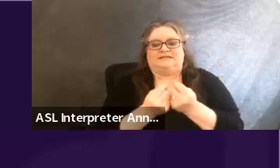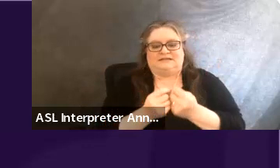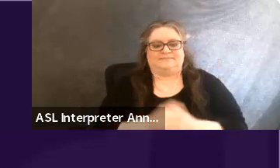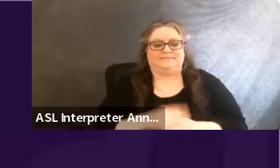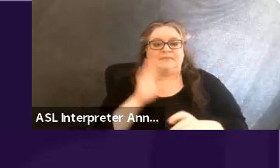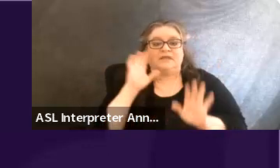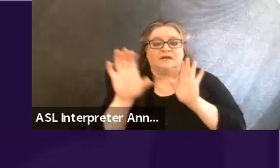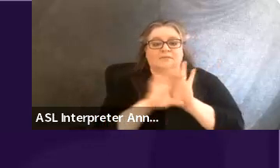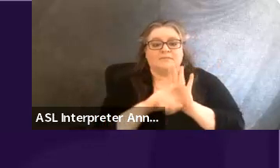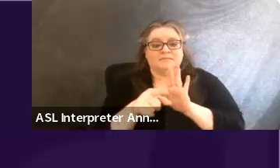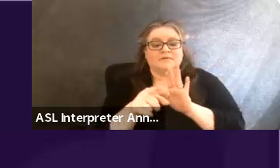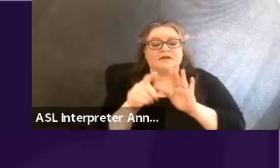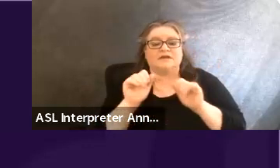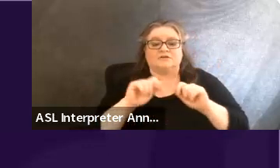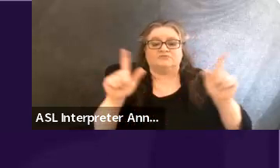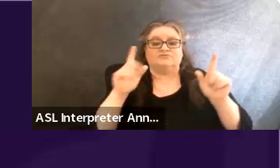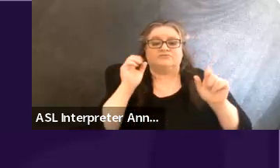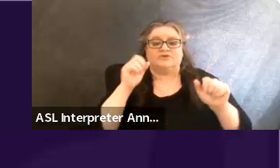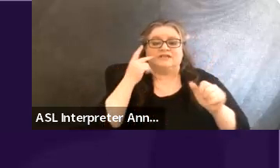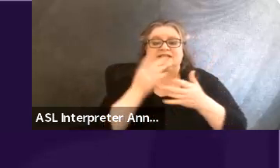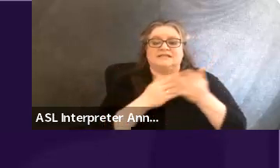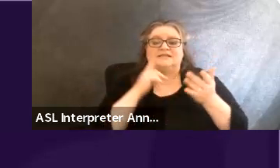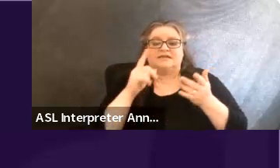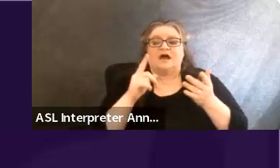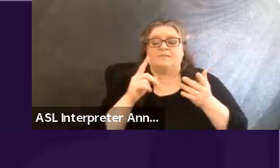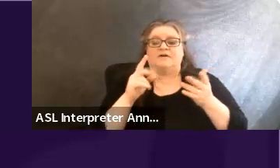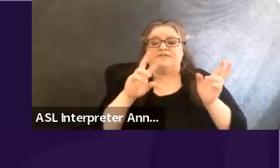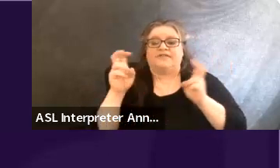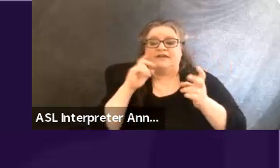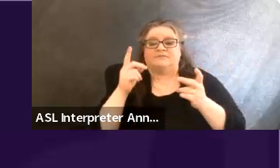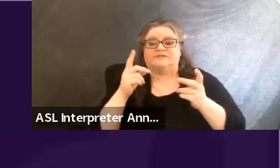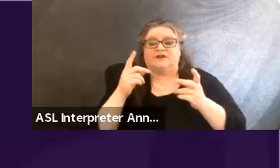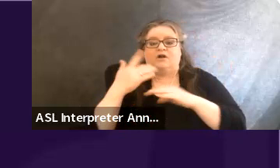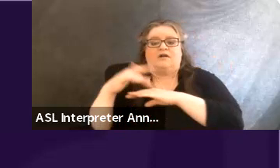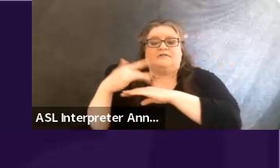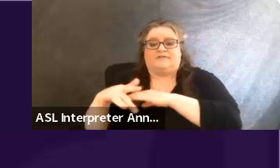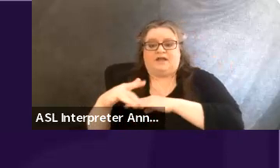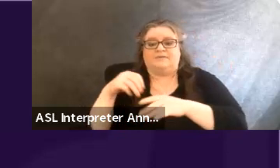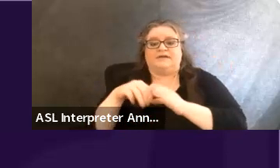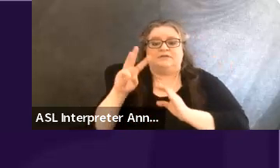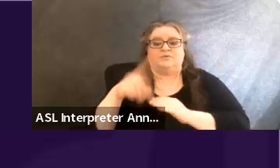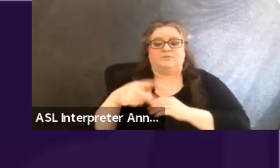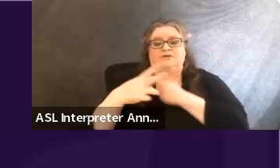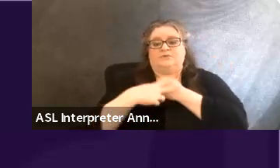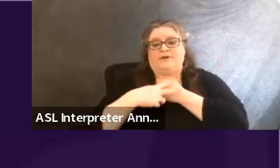you can see some of the accessibility-ready themes that are available in the WordPress repository.